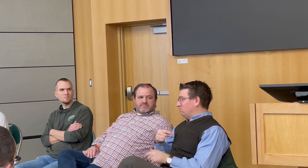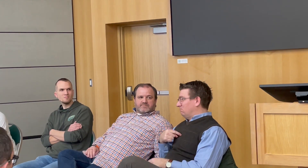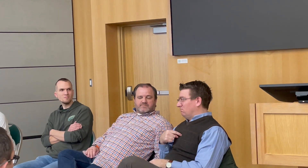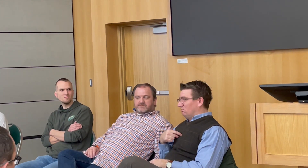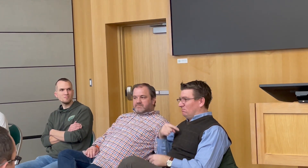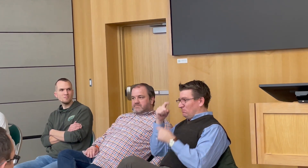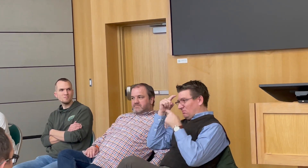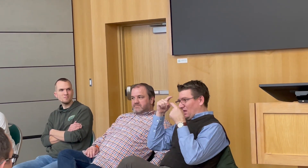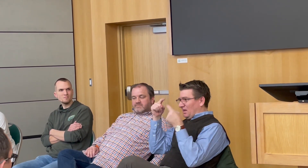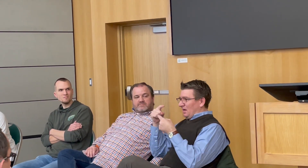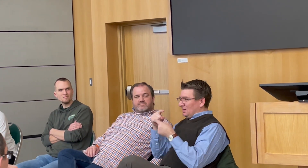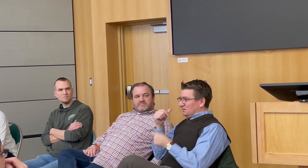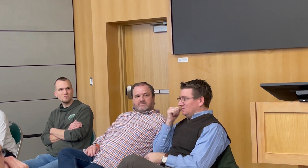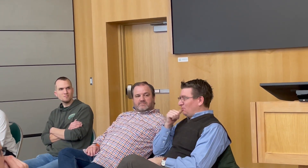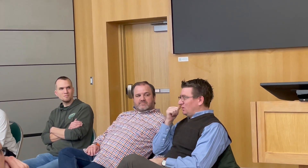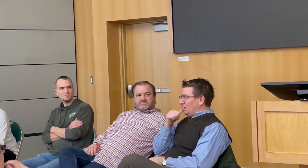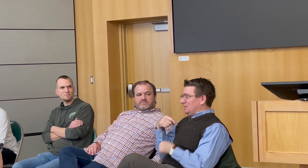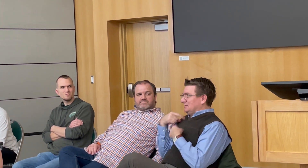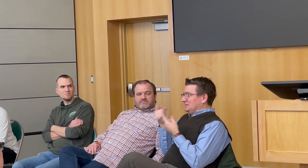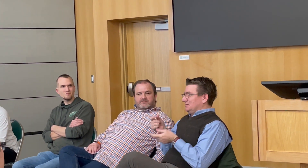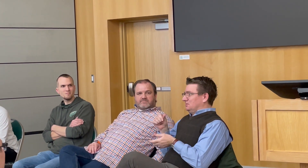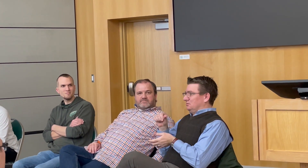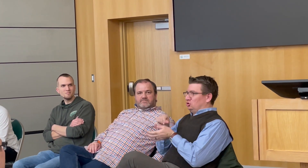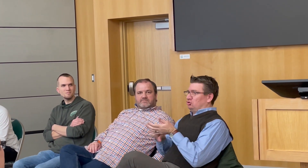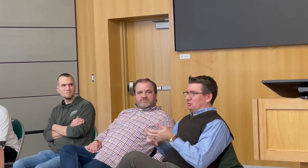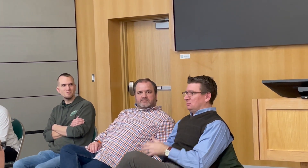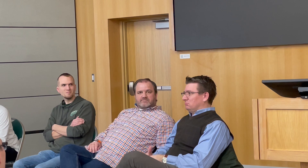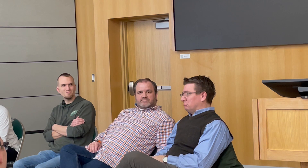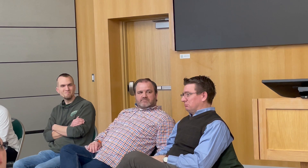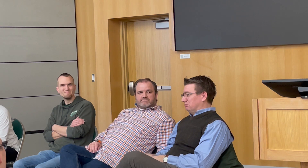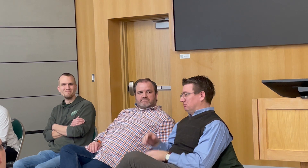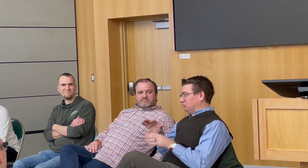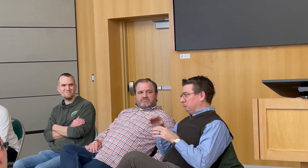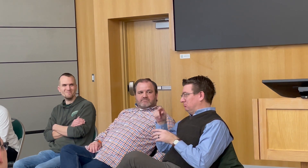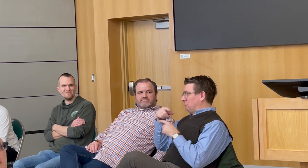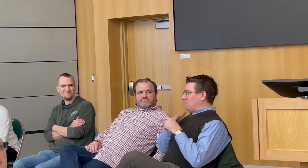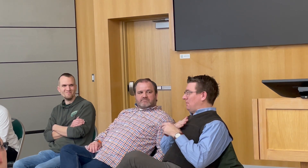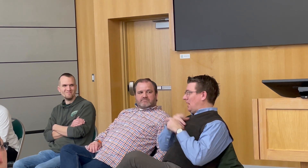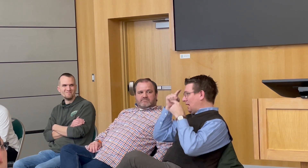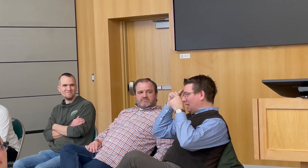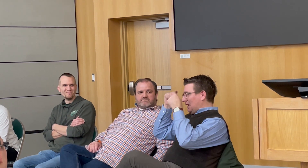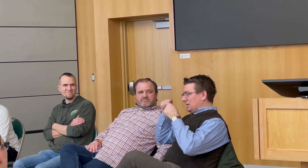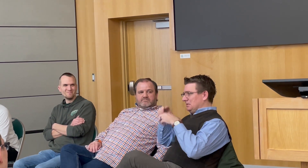so that's a positive I will say a negative very shortly is I get headaches chronic recent surgery